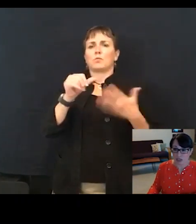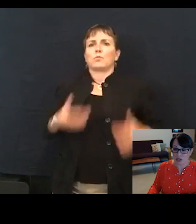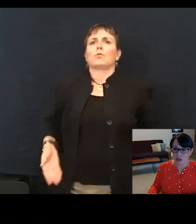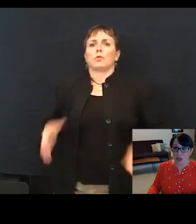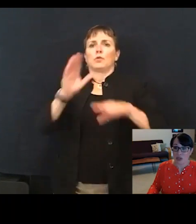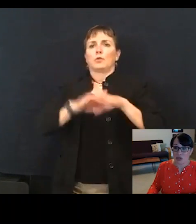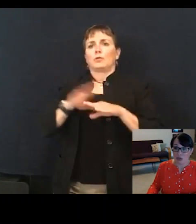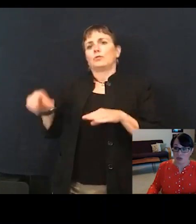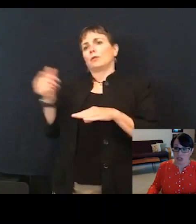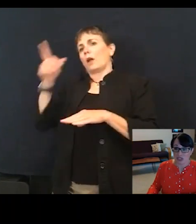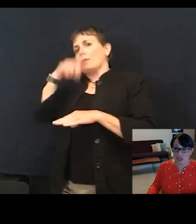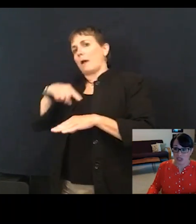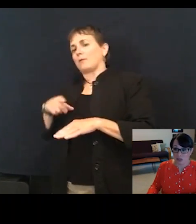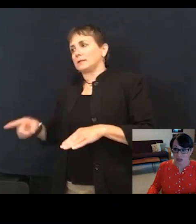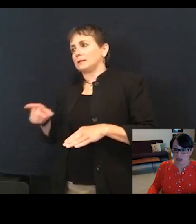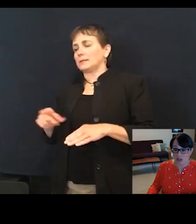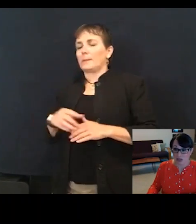So we fully anticipate that these